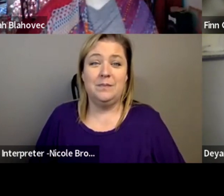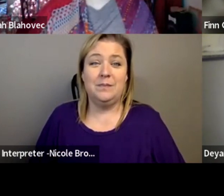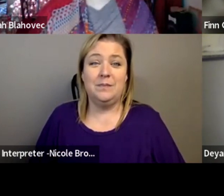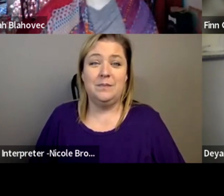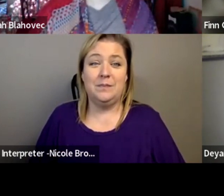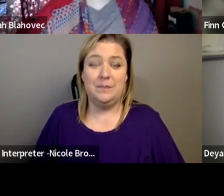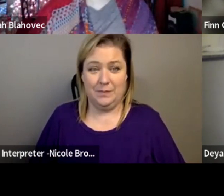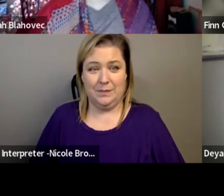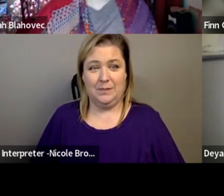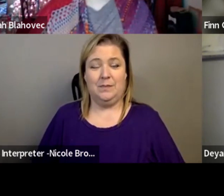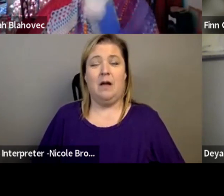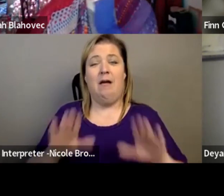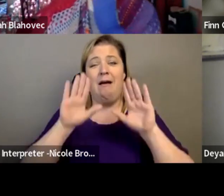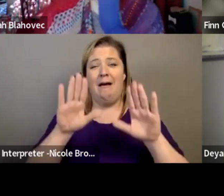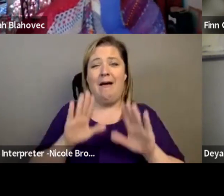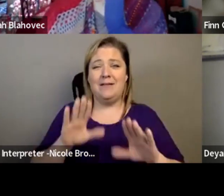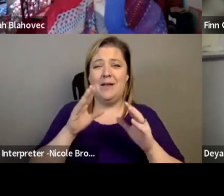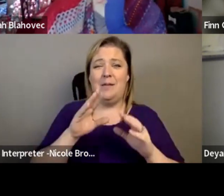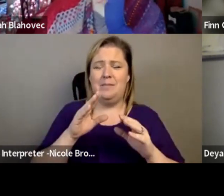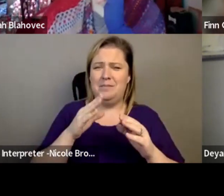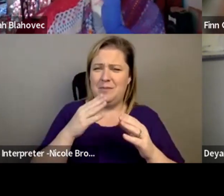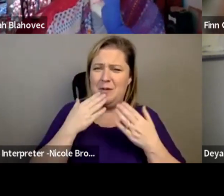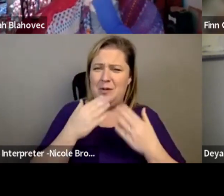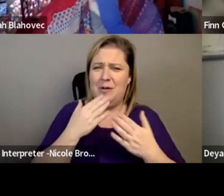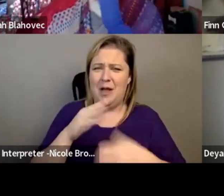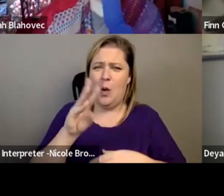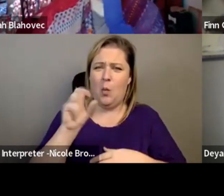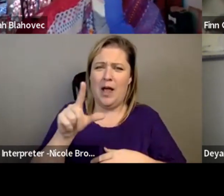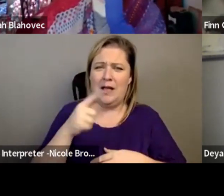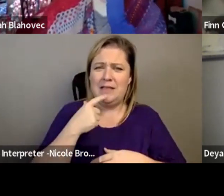Nicole LeBlanc: Awesome. Well said you should be you should run for office.